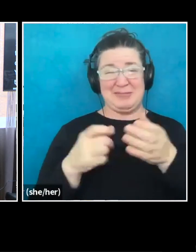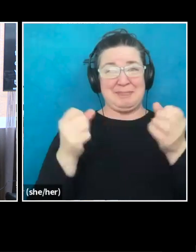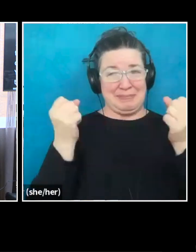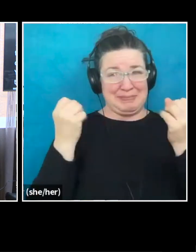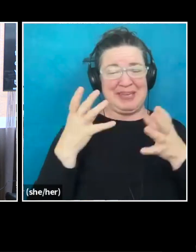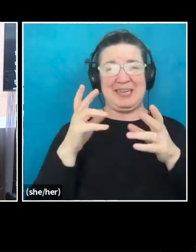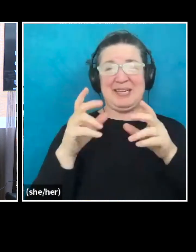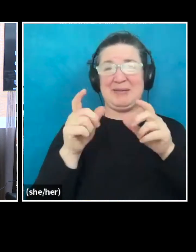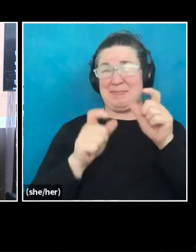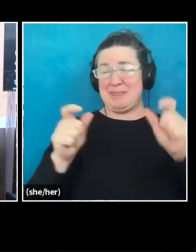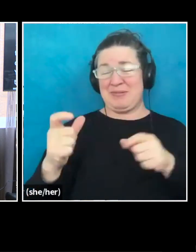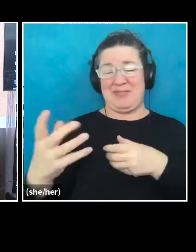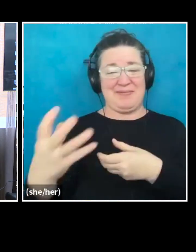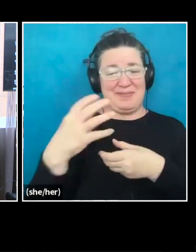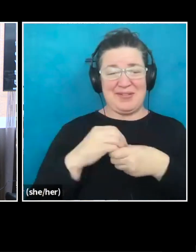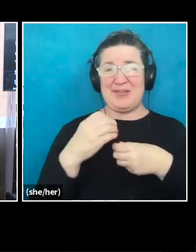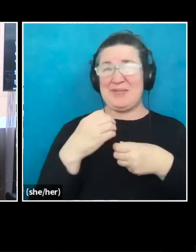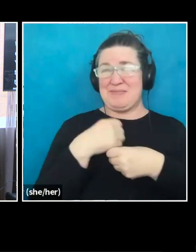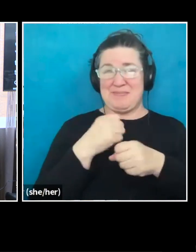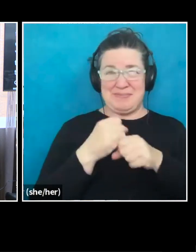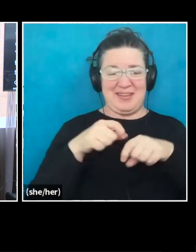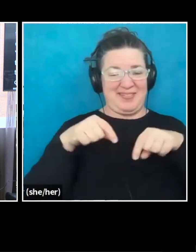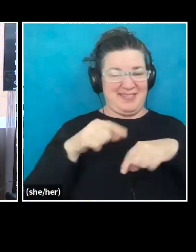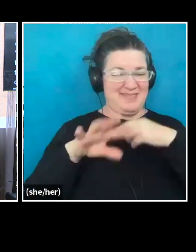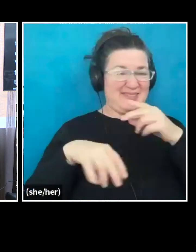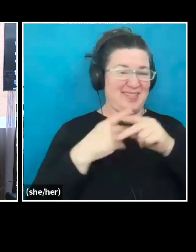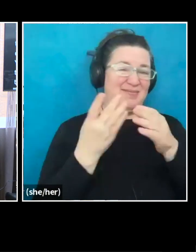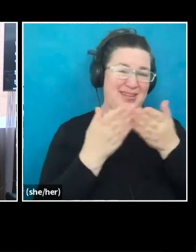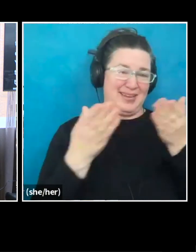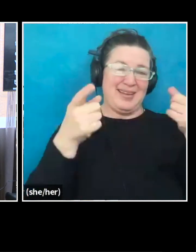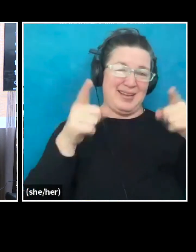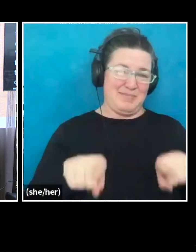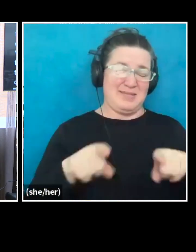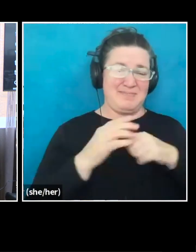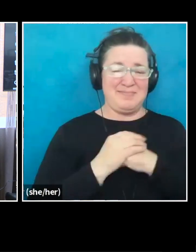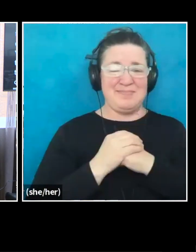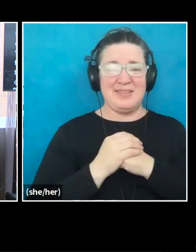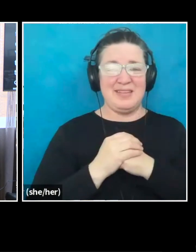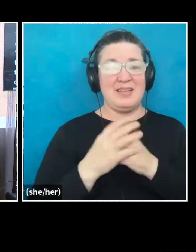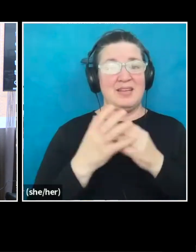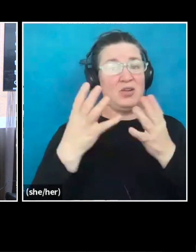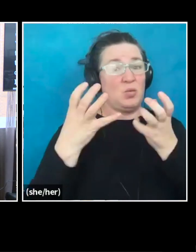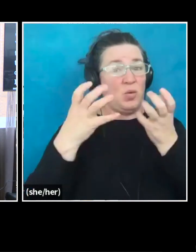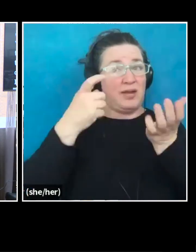bring these conversations to the fore. Um, and I want to acknowledge you all for persevering